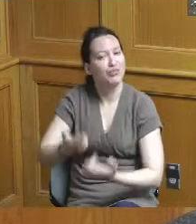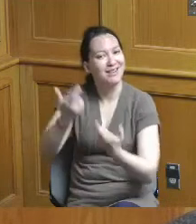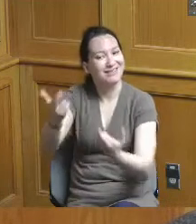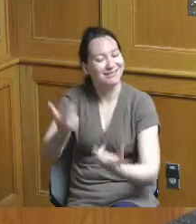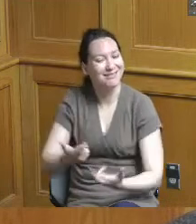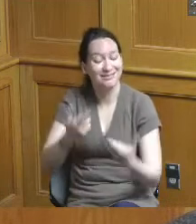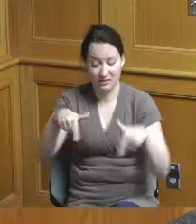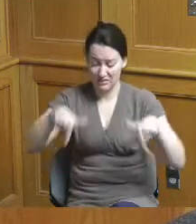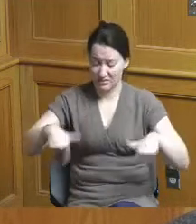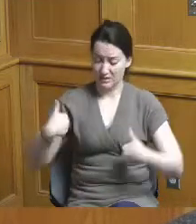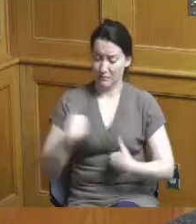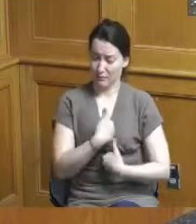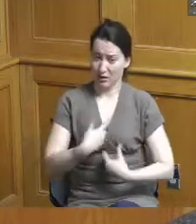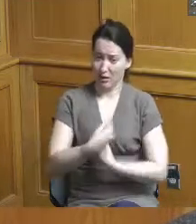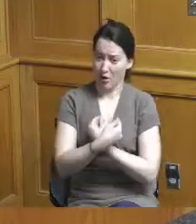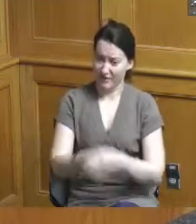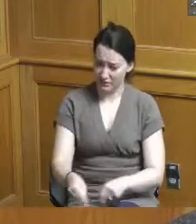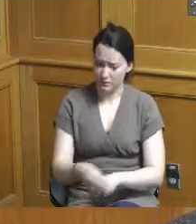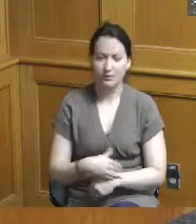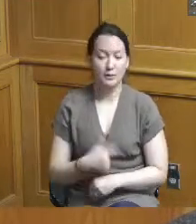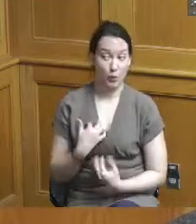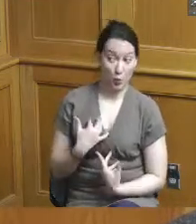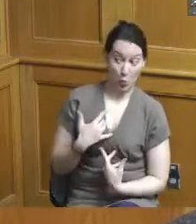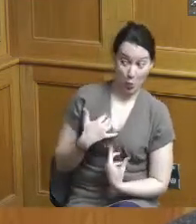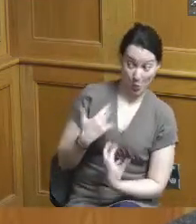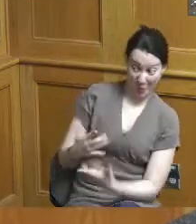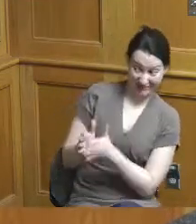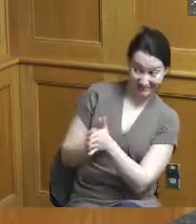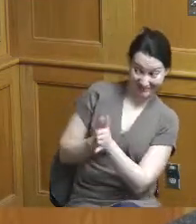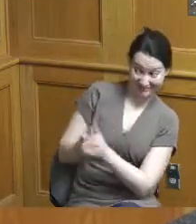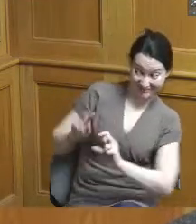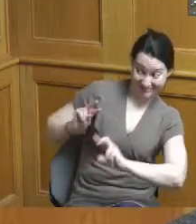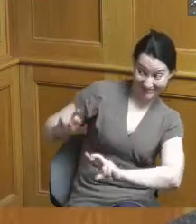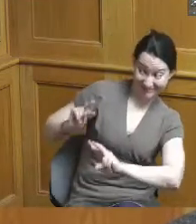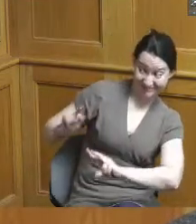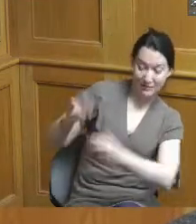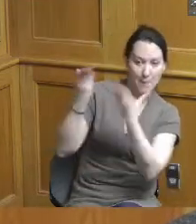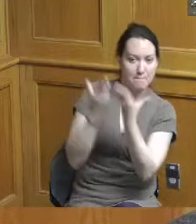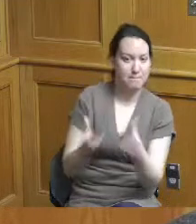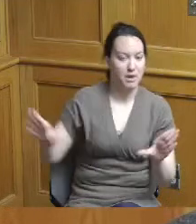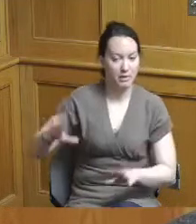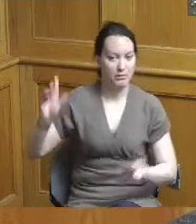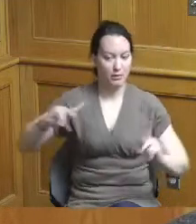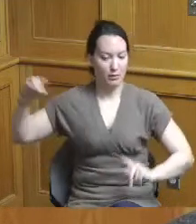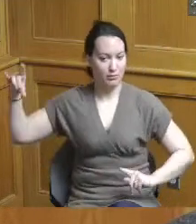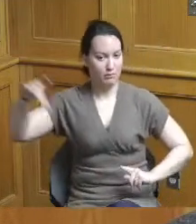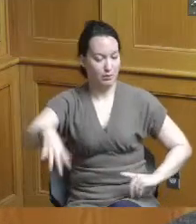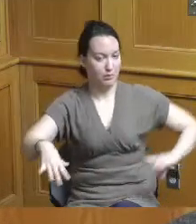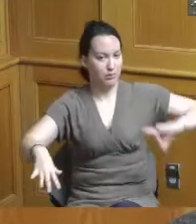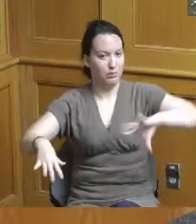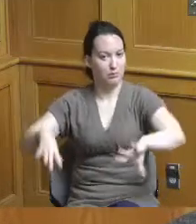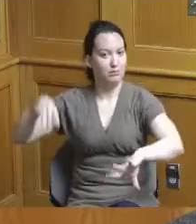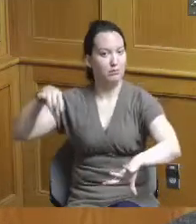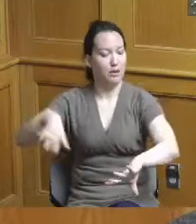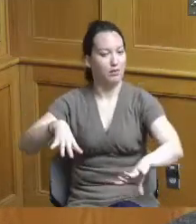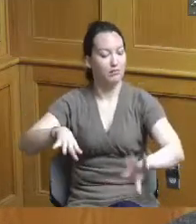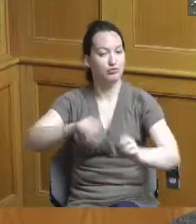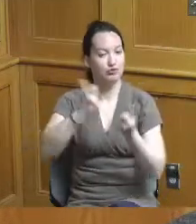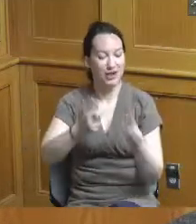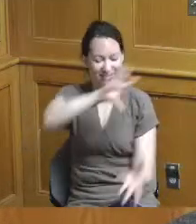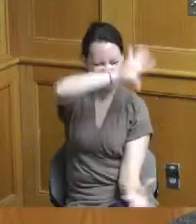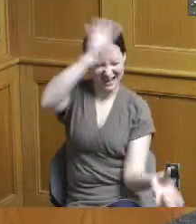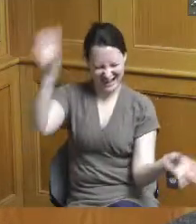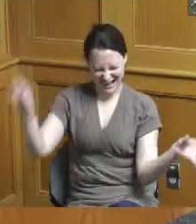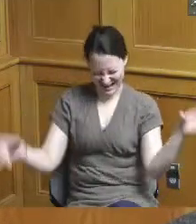our office and I'm waiting anxiously for public input to be able to to put everything together as